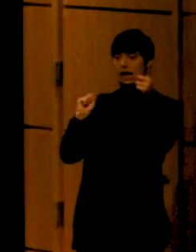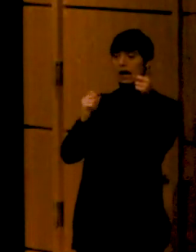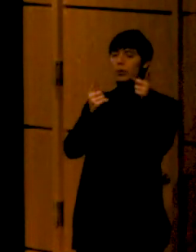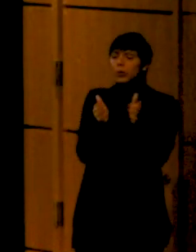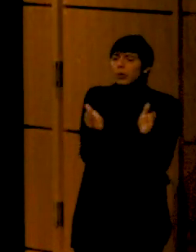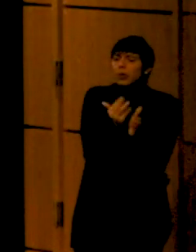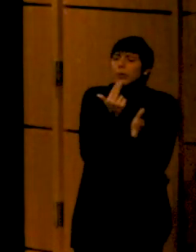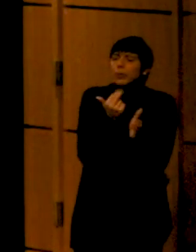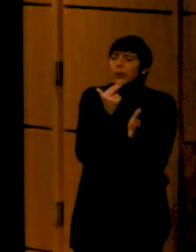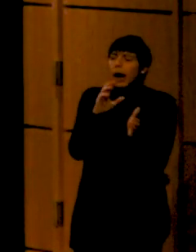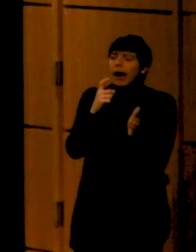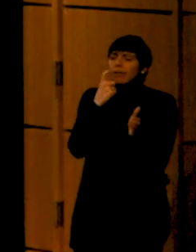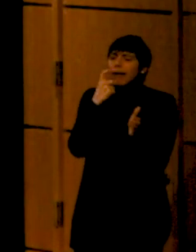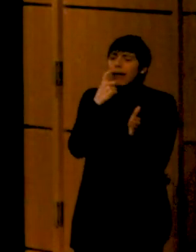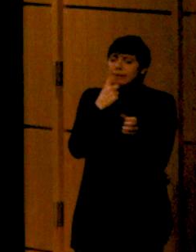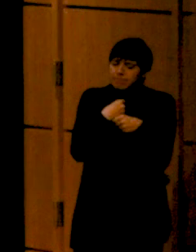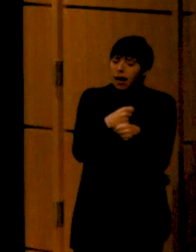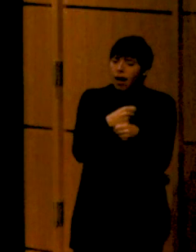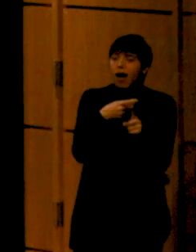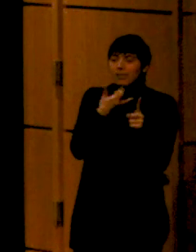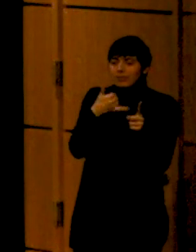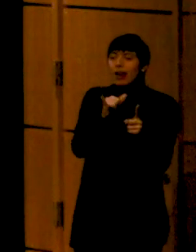Helens ash and all of the glass that it makes.